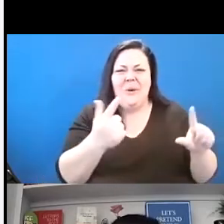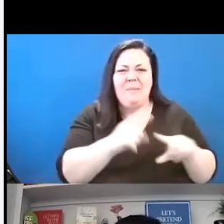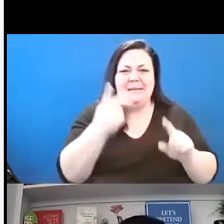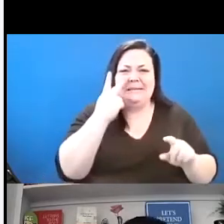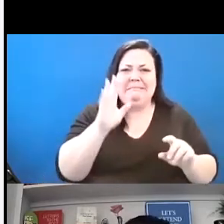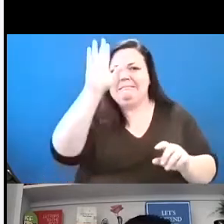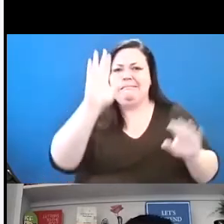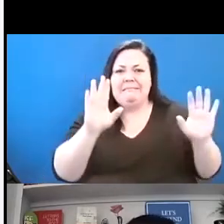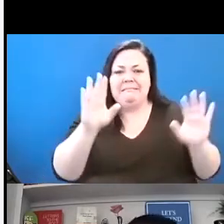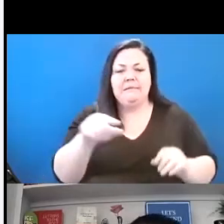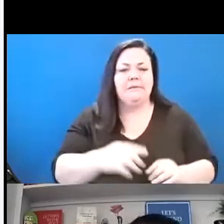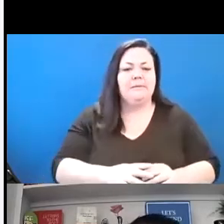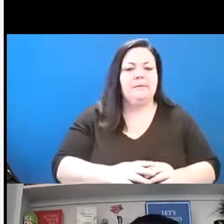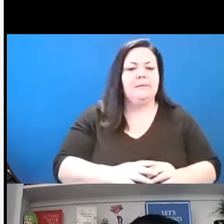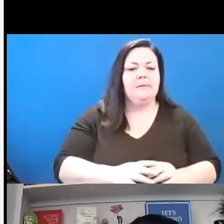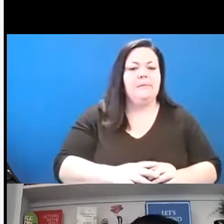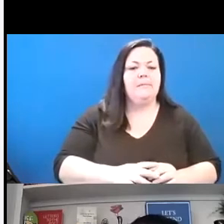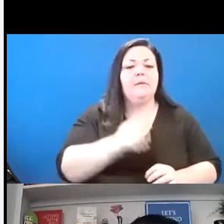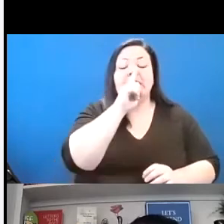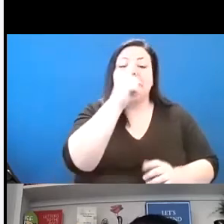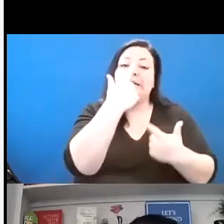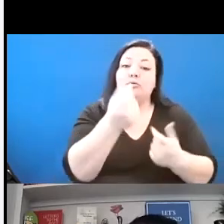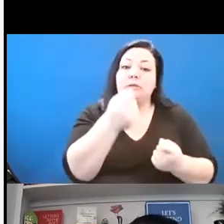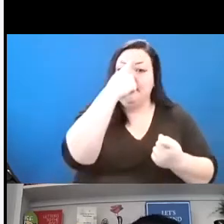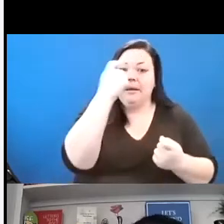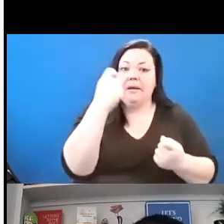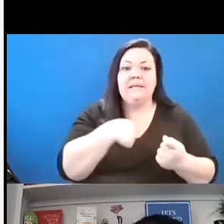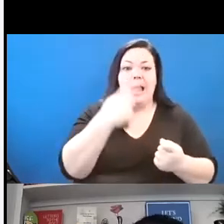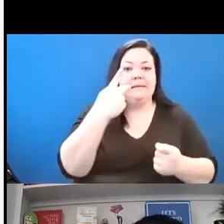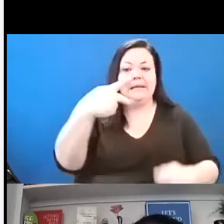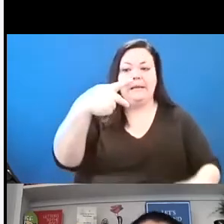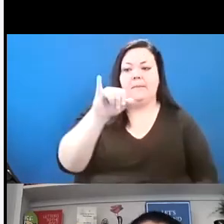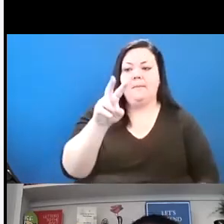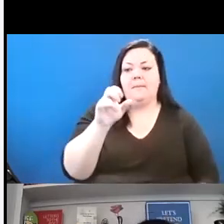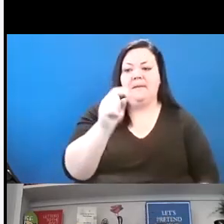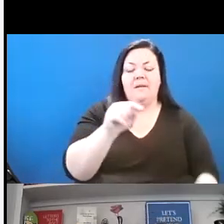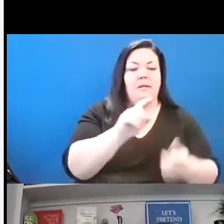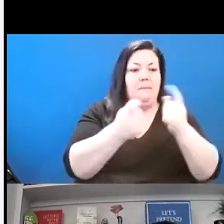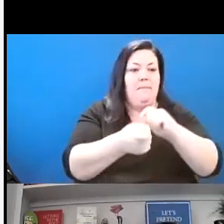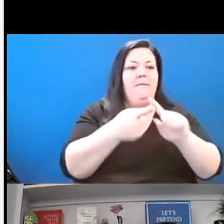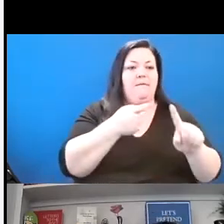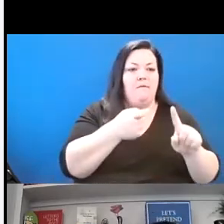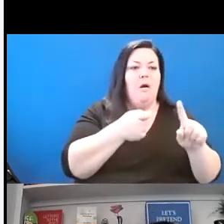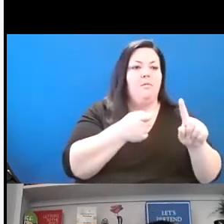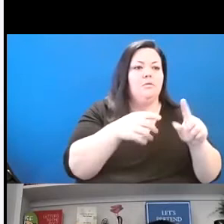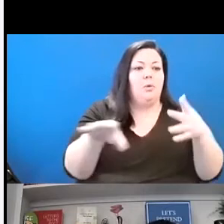um it's interesting because i see a pivot from description to interpretation at the break okay